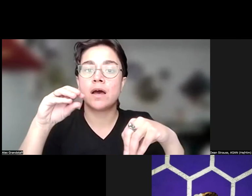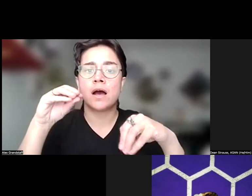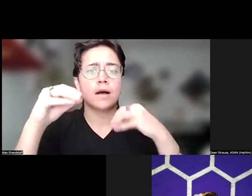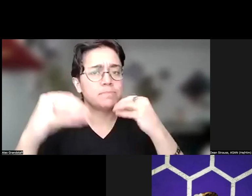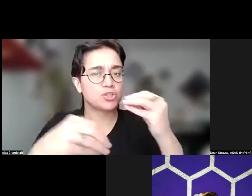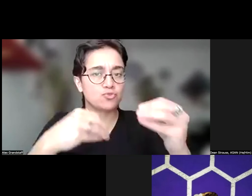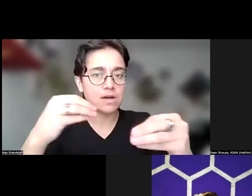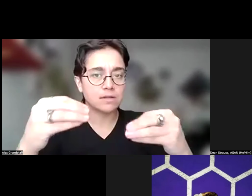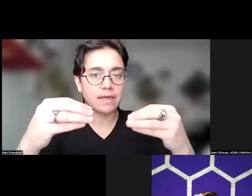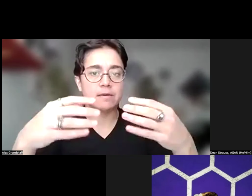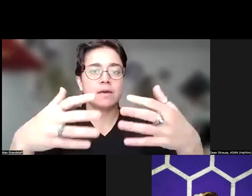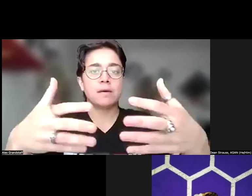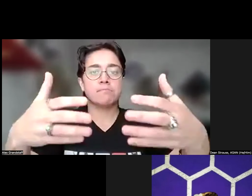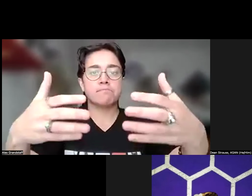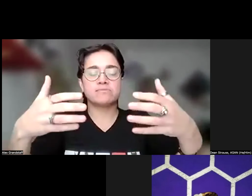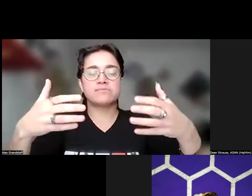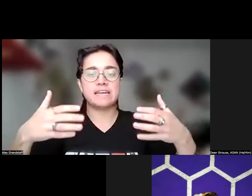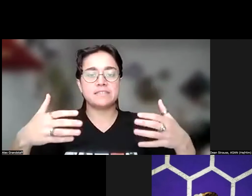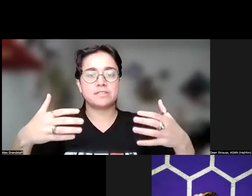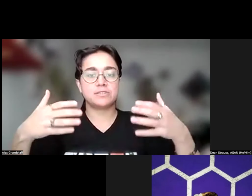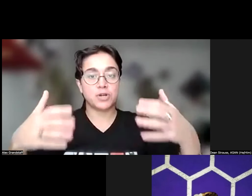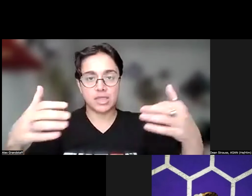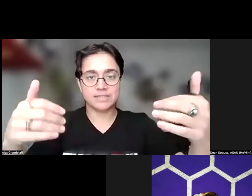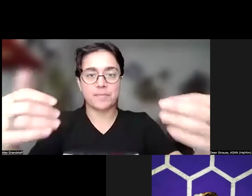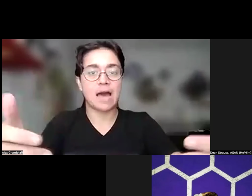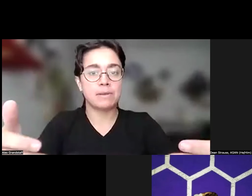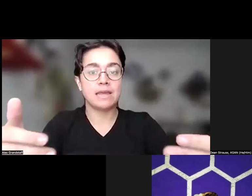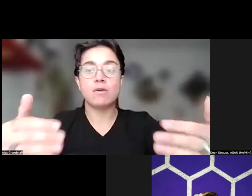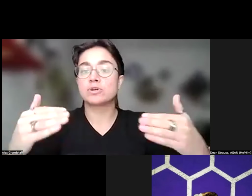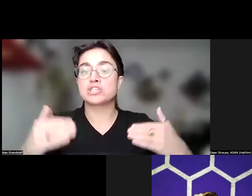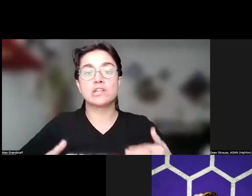your goal? Is your goal to change a very specific